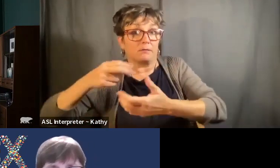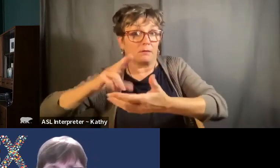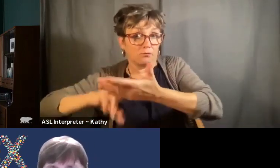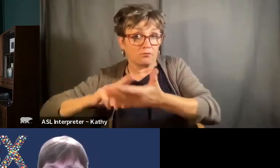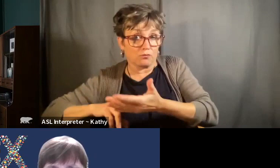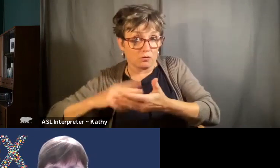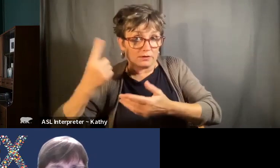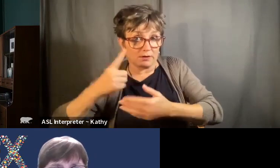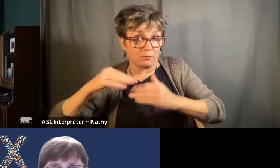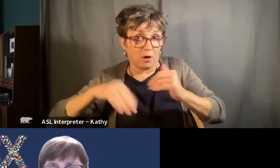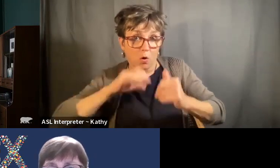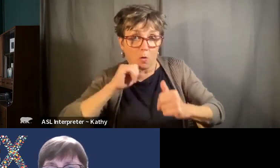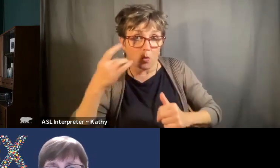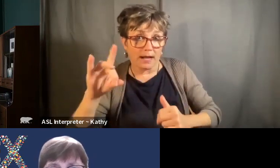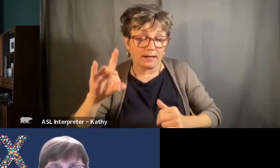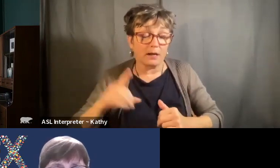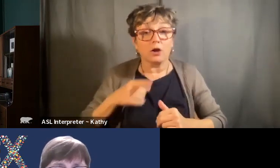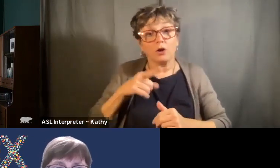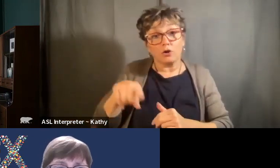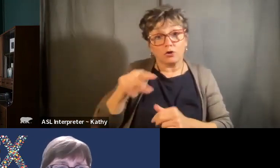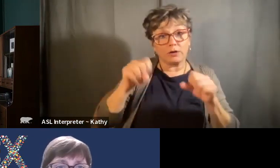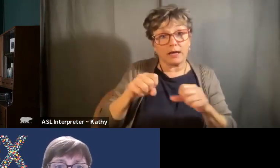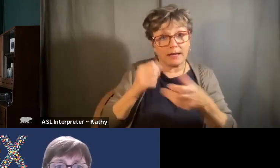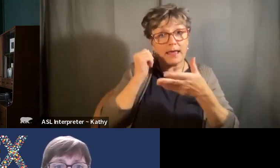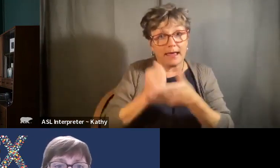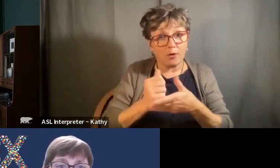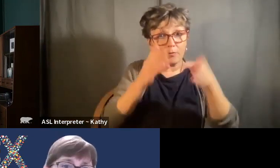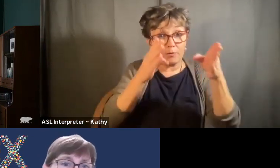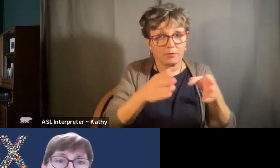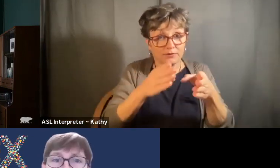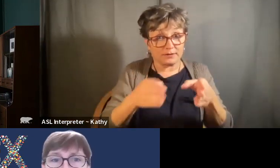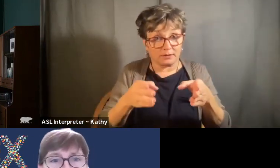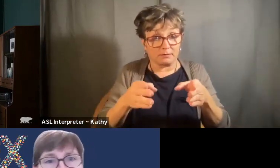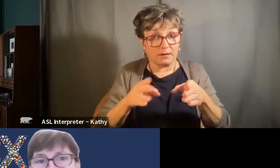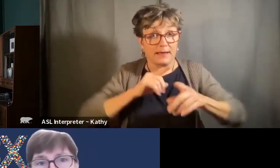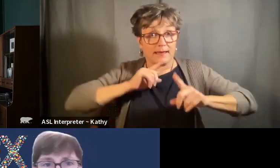You can sit by their side, you can, um you know, sometimes a parent or a spouse may know more about